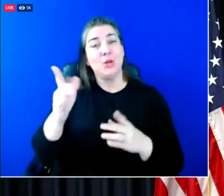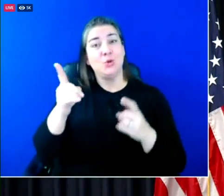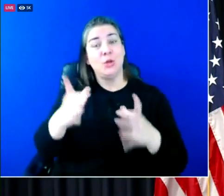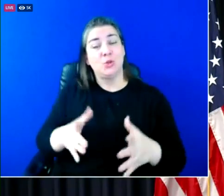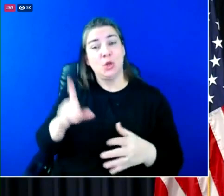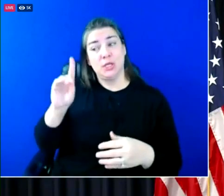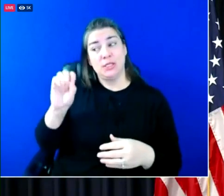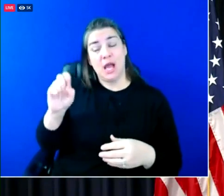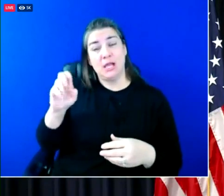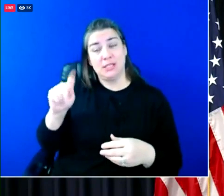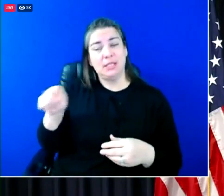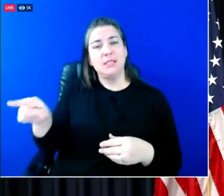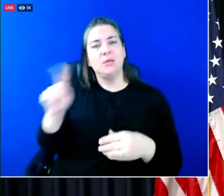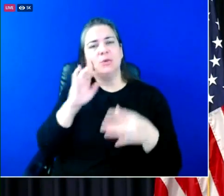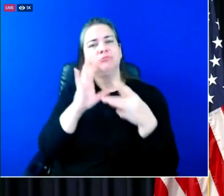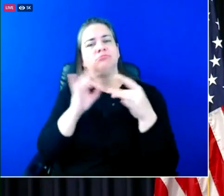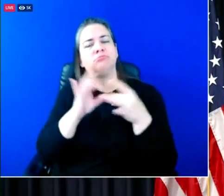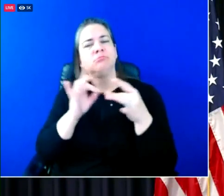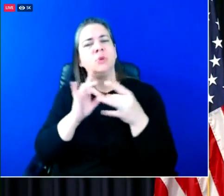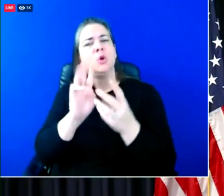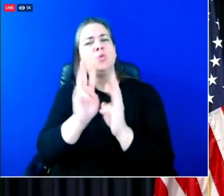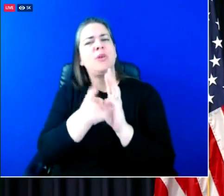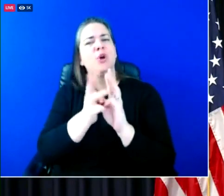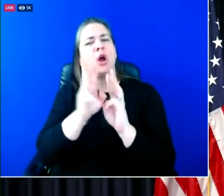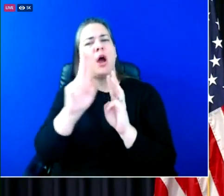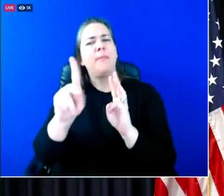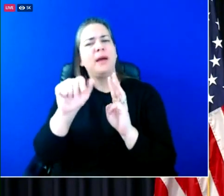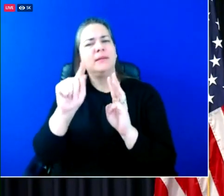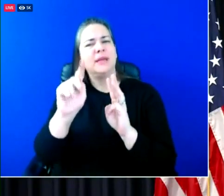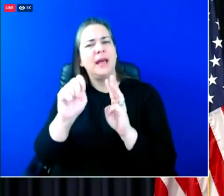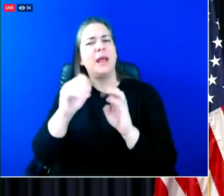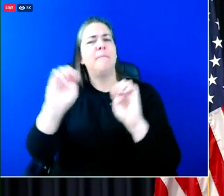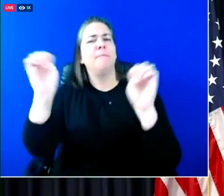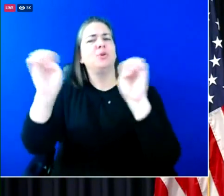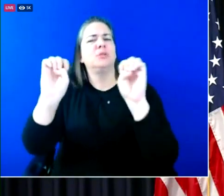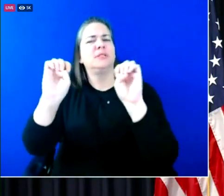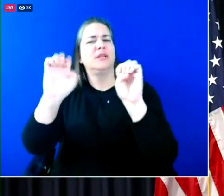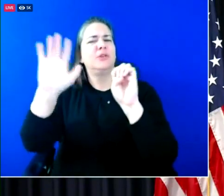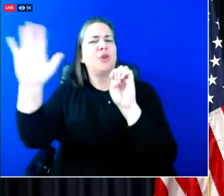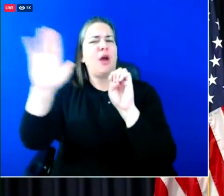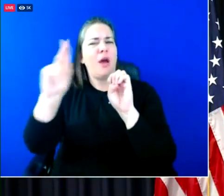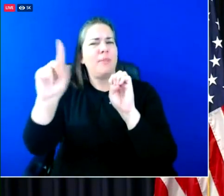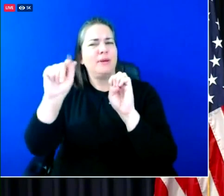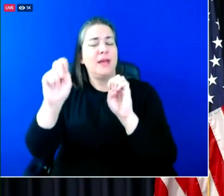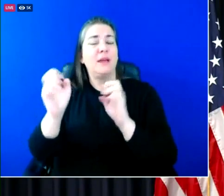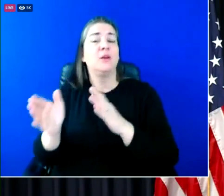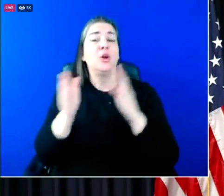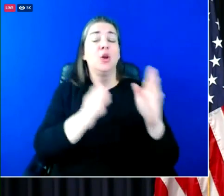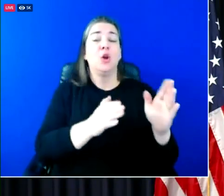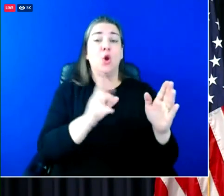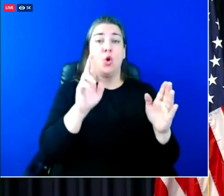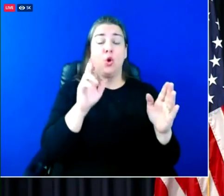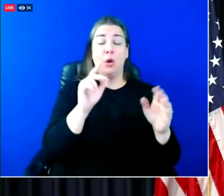emergency management update and then we will hear from Secretary Gray on road conditions and any other vaccine updates.